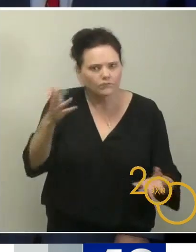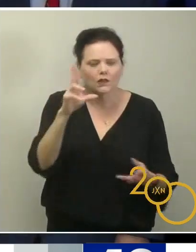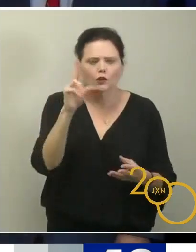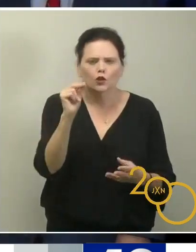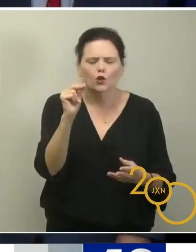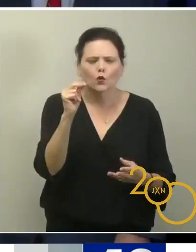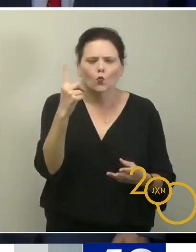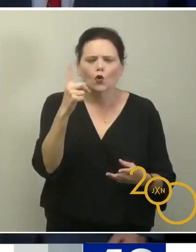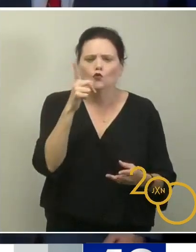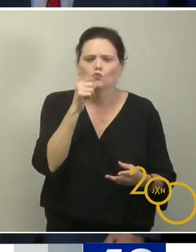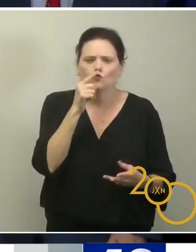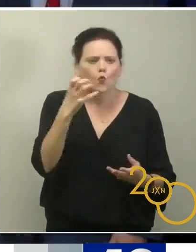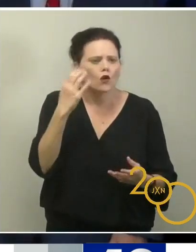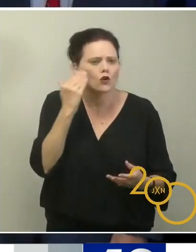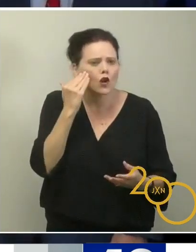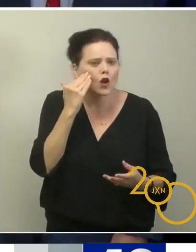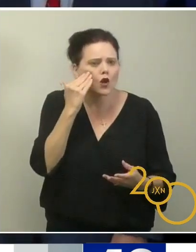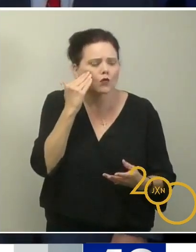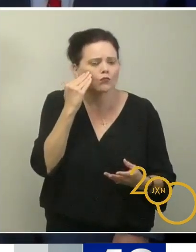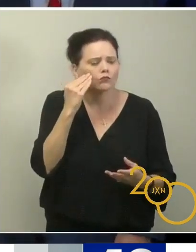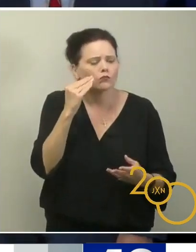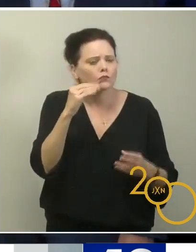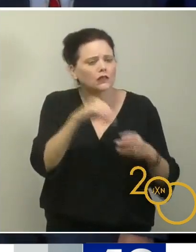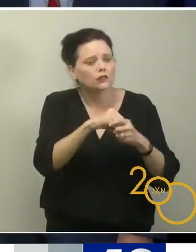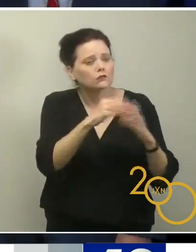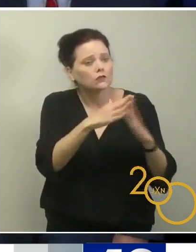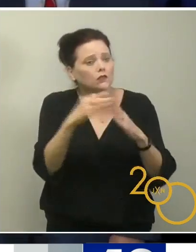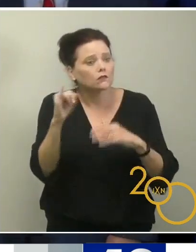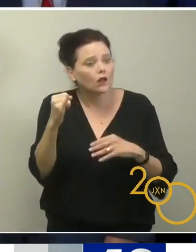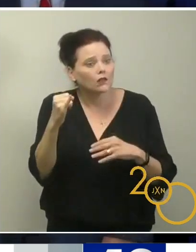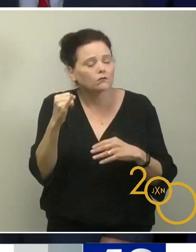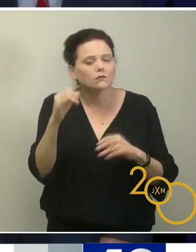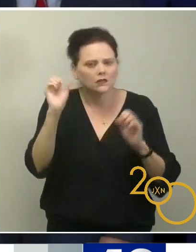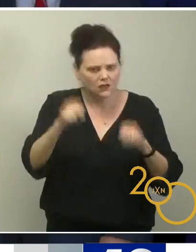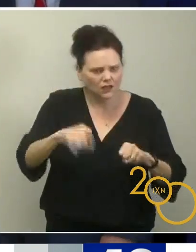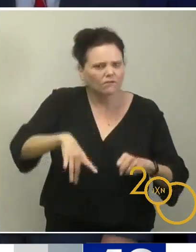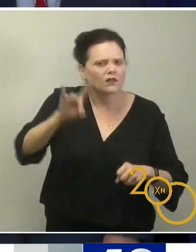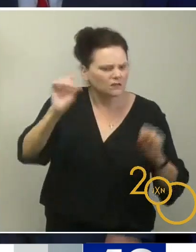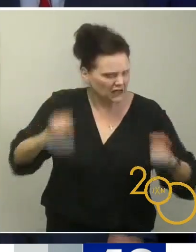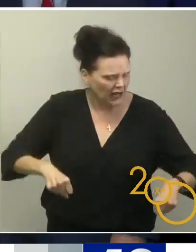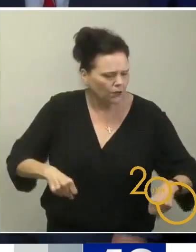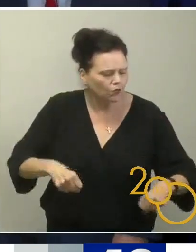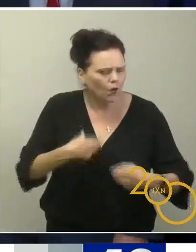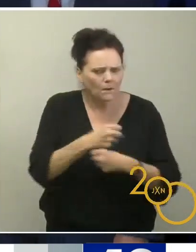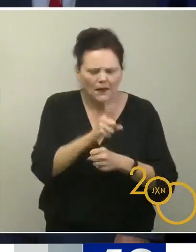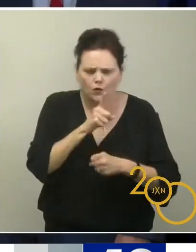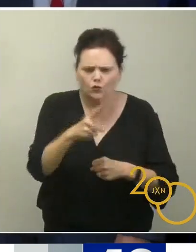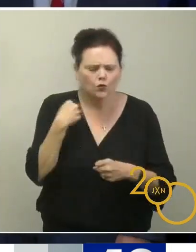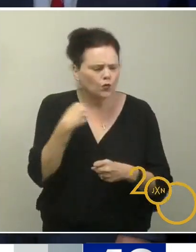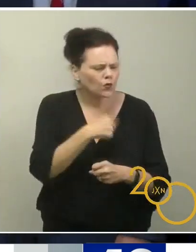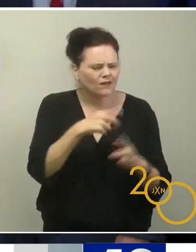WE BELIEVE IN TRANSPARENCY. ON THE INCIDENT COMMAND CENTER IS SET UP, THERE WILL BE A DAILY INCIDENT COMMAND REPORT. JUST LIKE THERE WAS DURING COVID. THE DAILY INCIDENT COMMAND REPORT IT ALLOWS FOR ENSURING THAT NO RESIDENT THAT WANTS TO